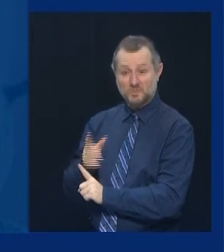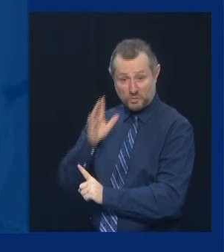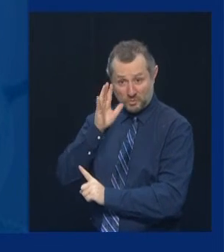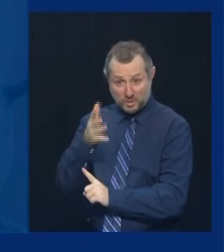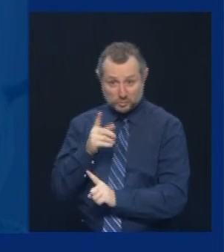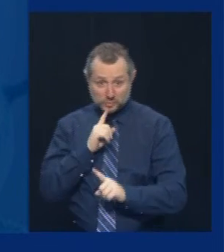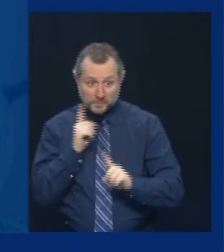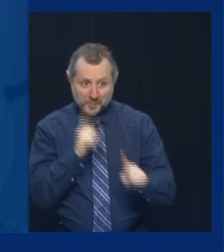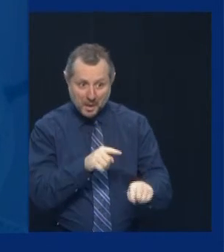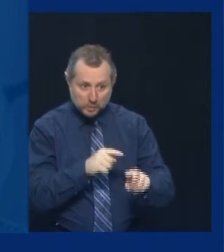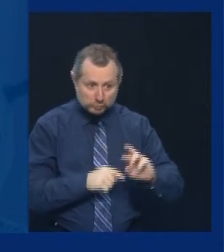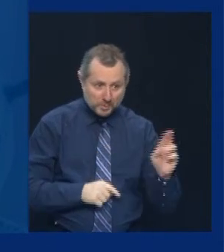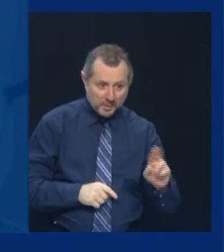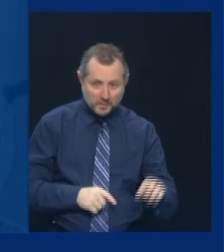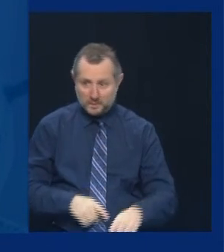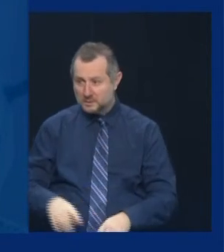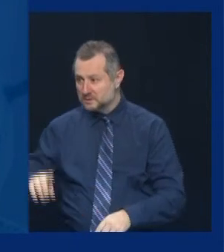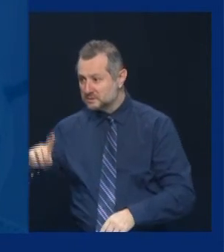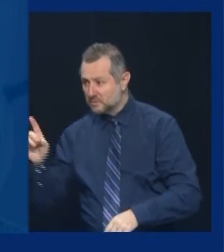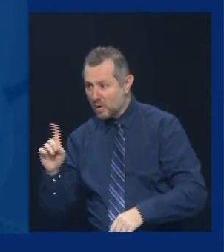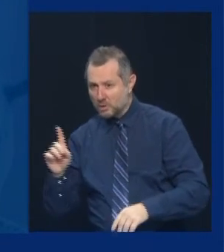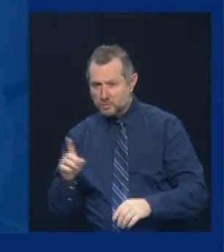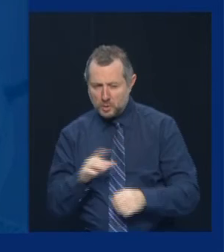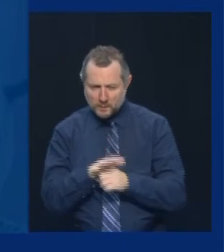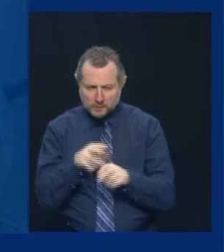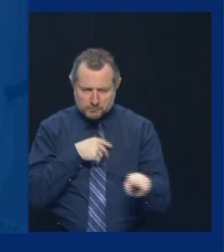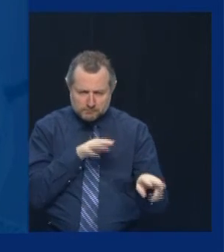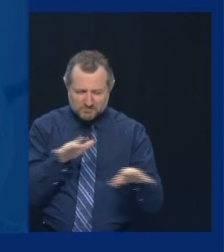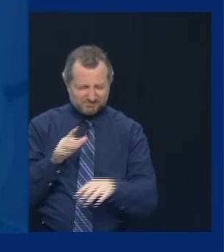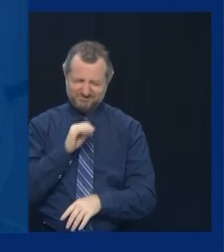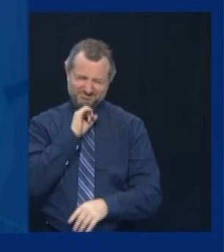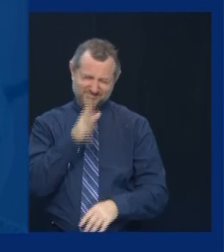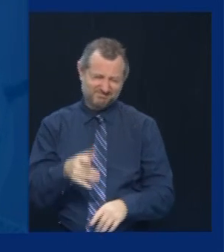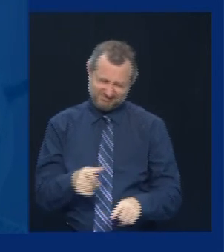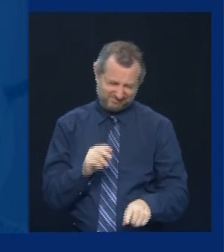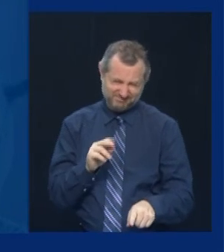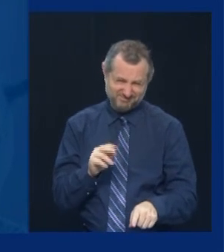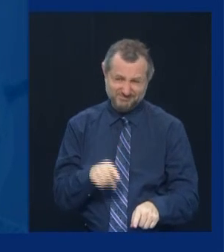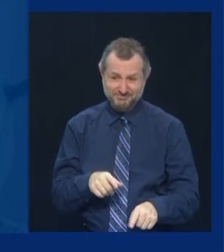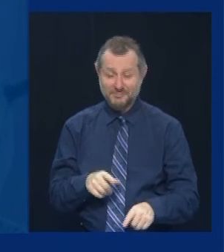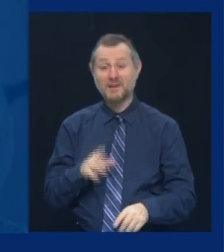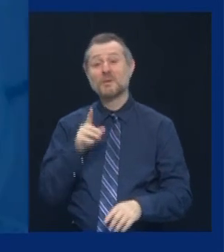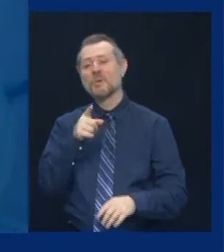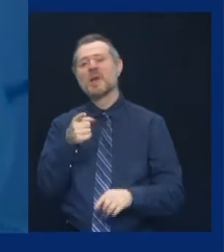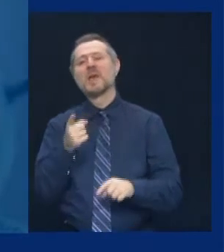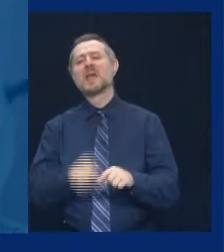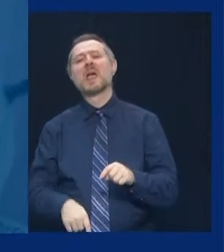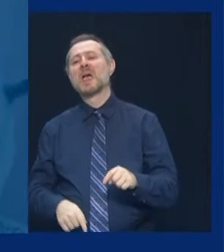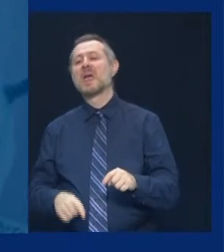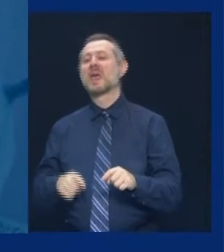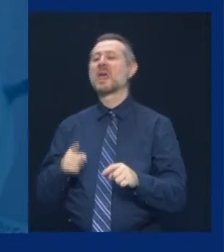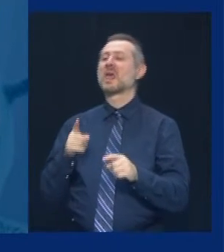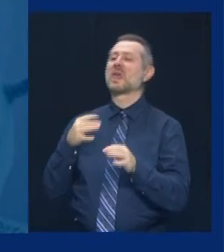COVID DOES NOT RESPOND TO